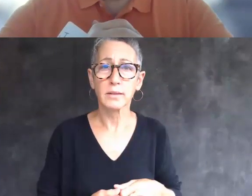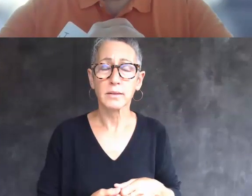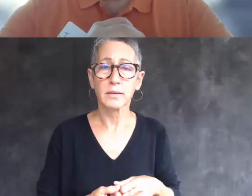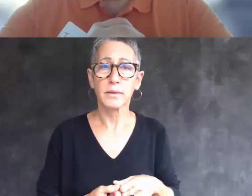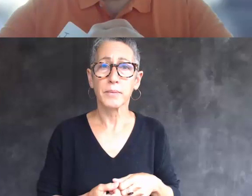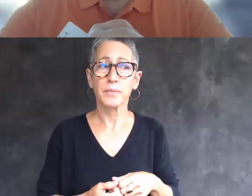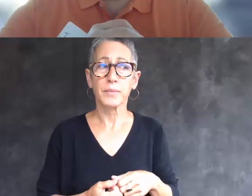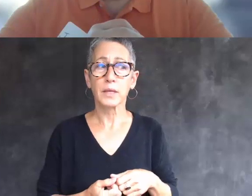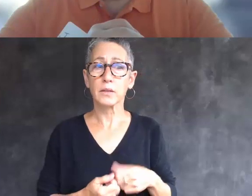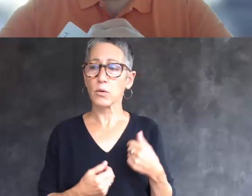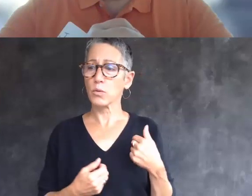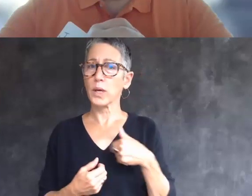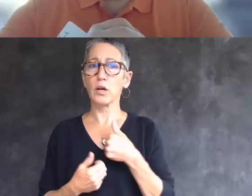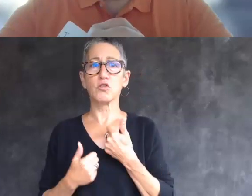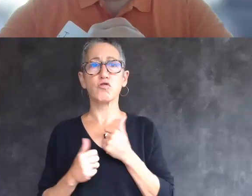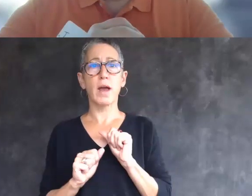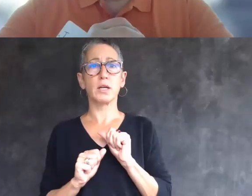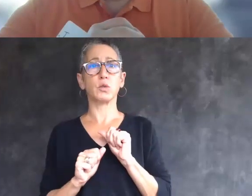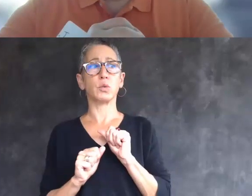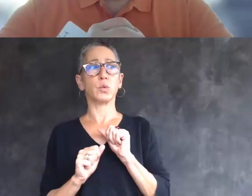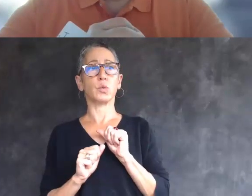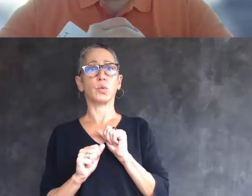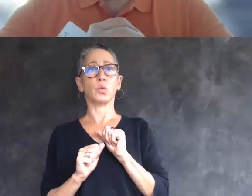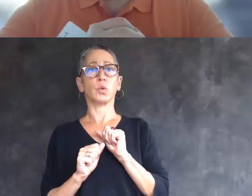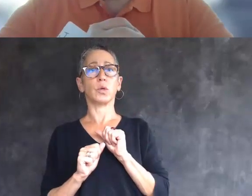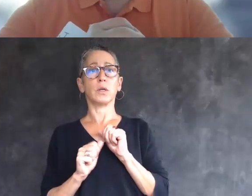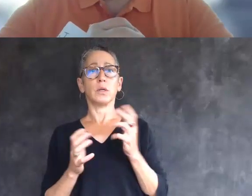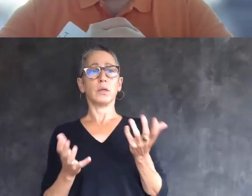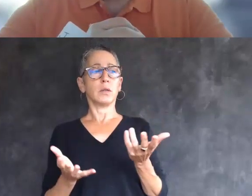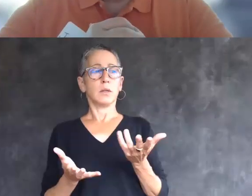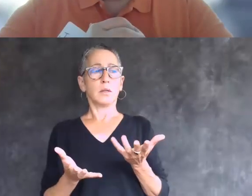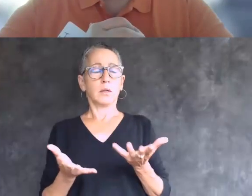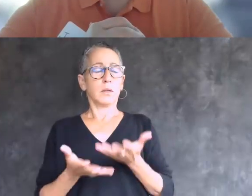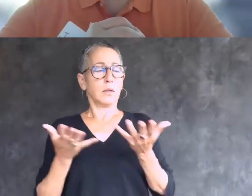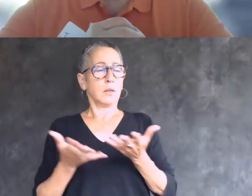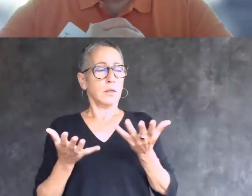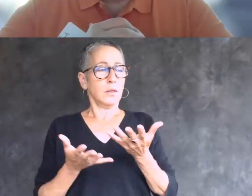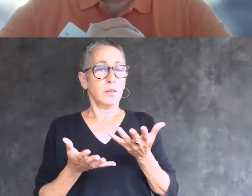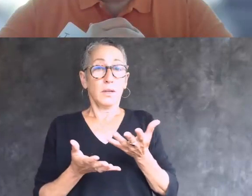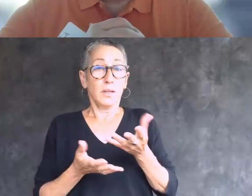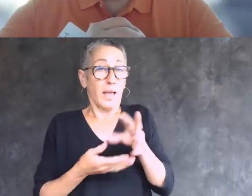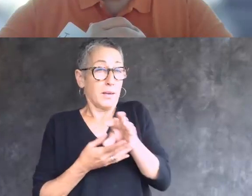fire, this chaotic wildfire that is the prison industrial complex and racial capitalism with these measures